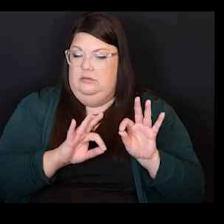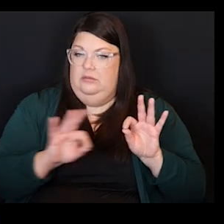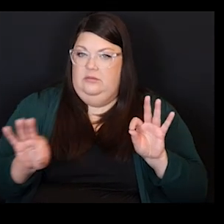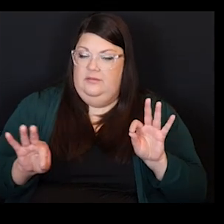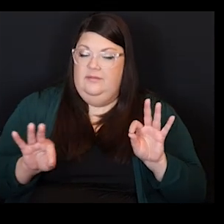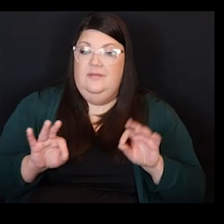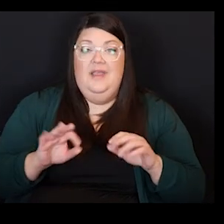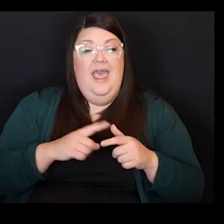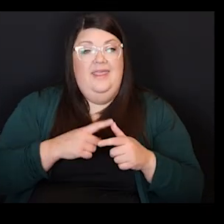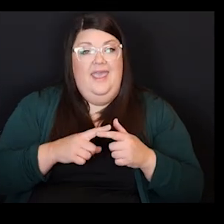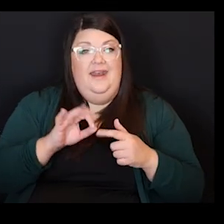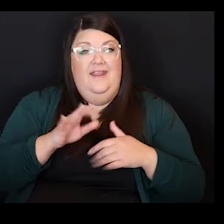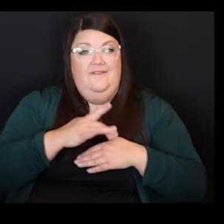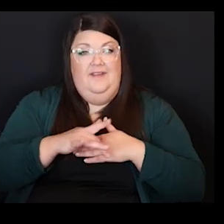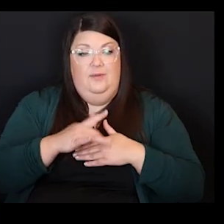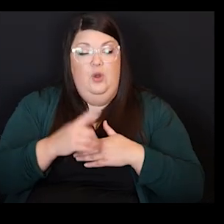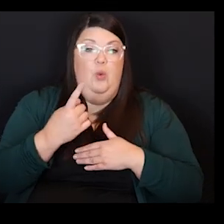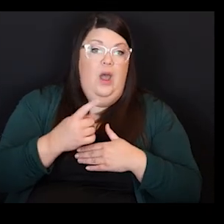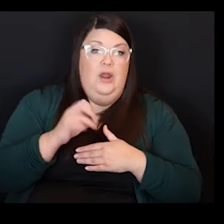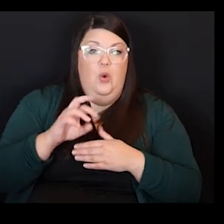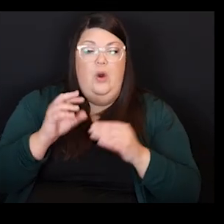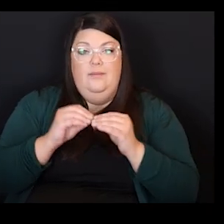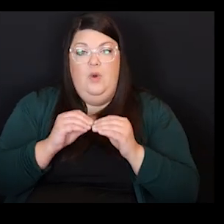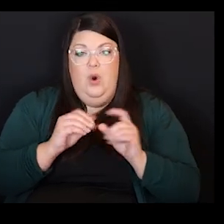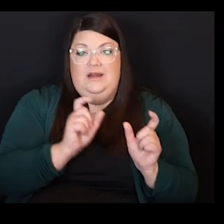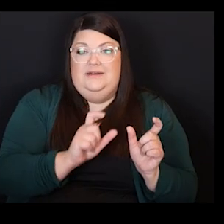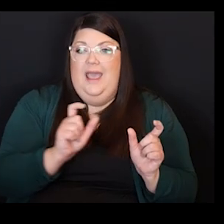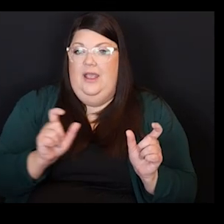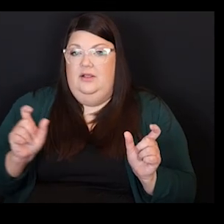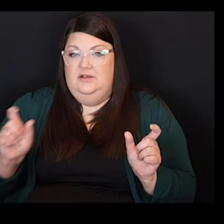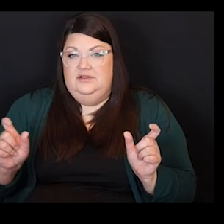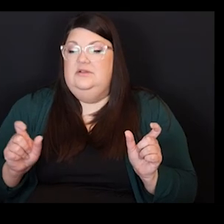Then, if available, one or more interactive tiles with links appear.